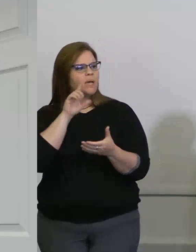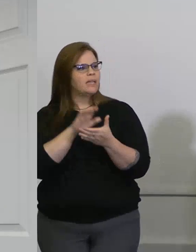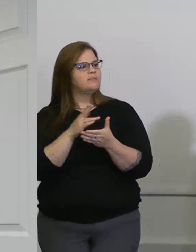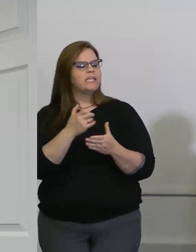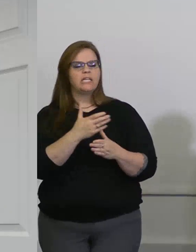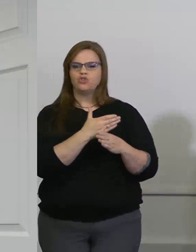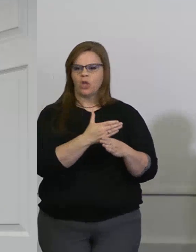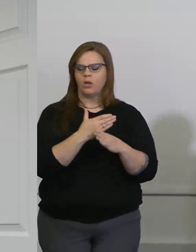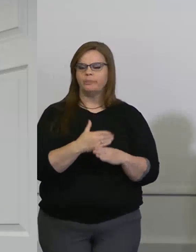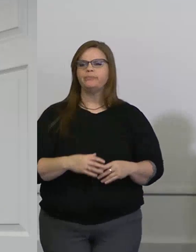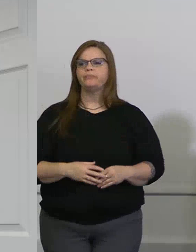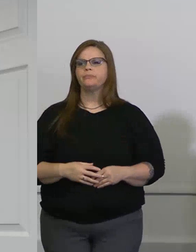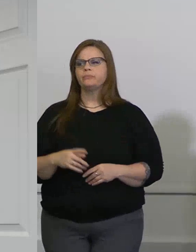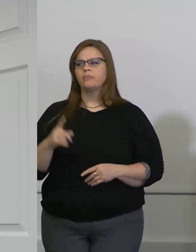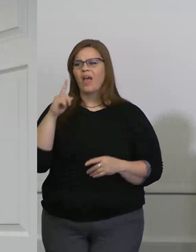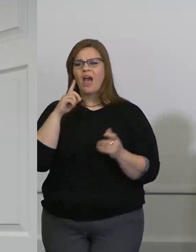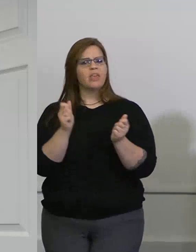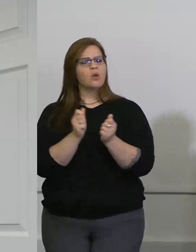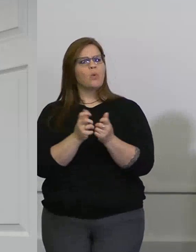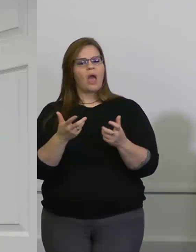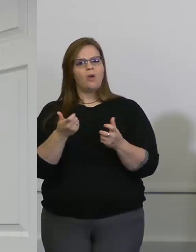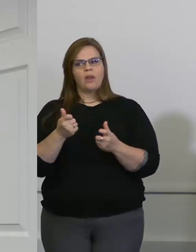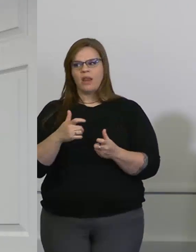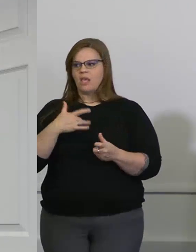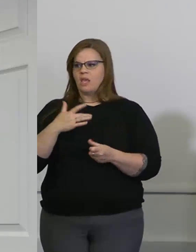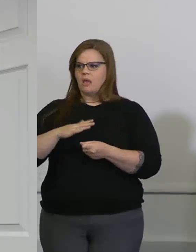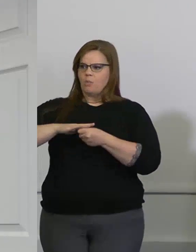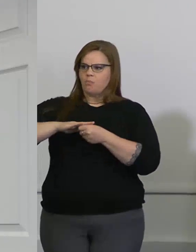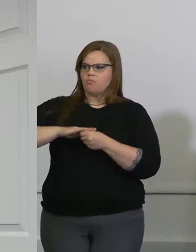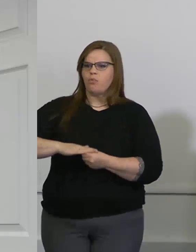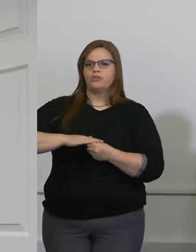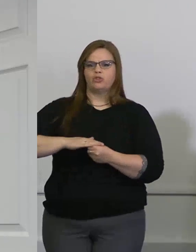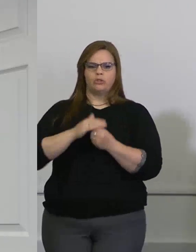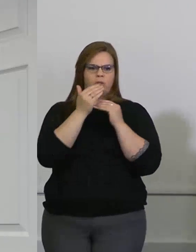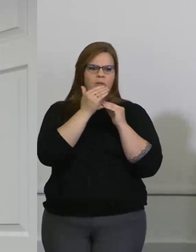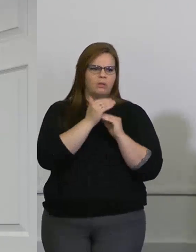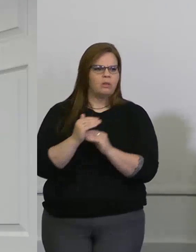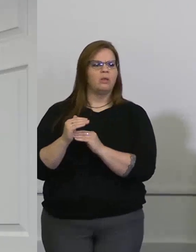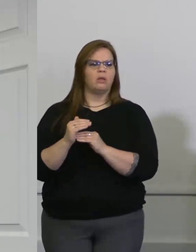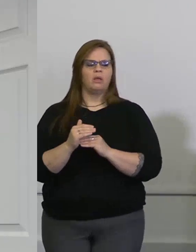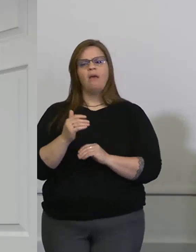I think without any pressure or constraints, everybody wants to do the right thing.